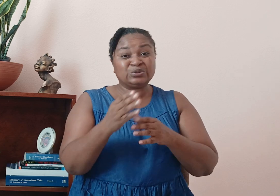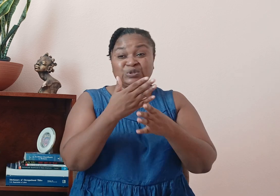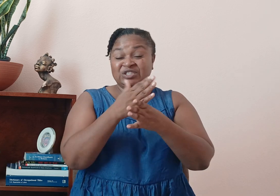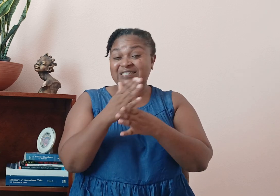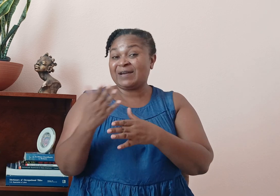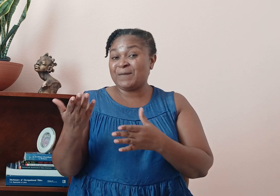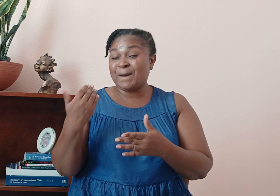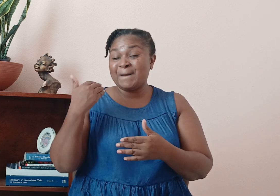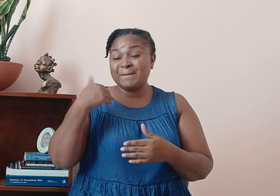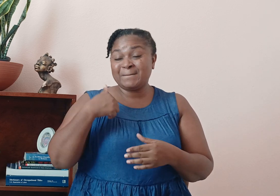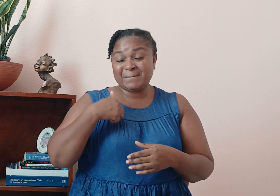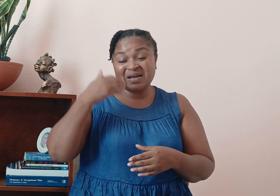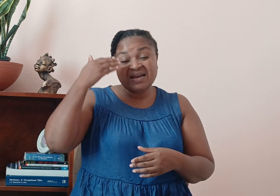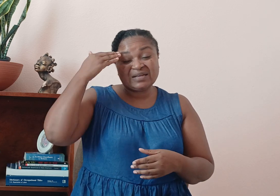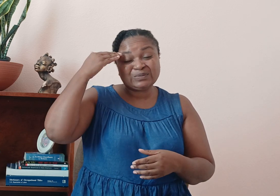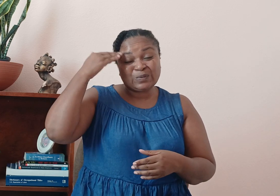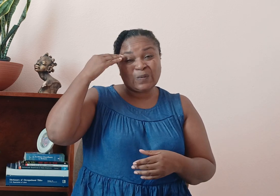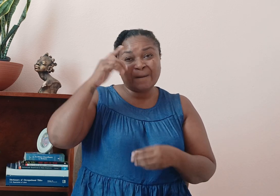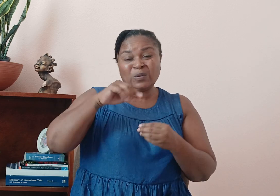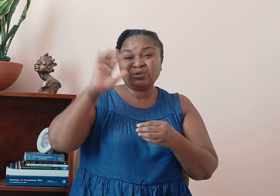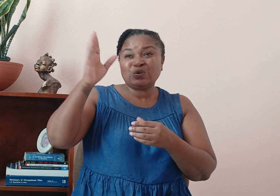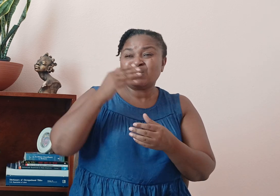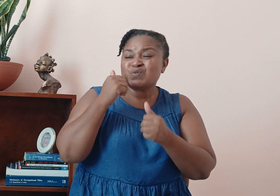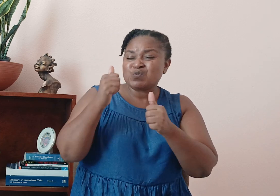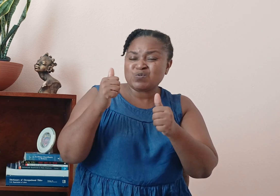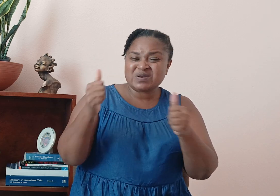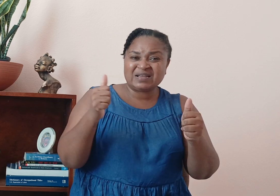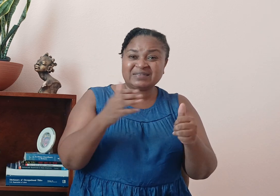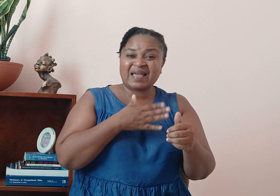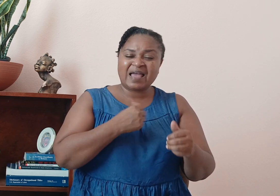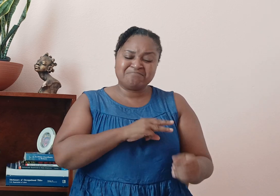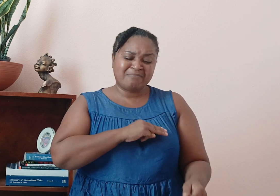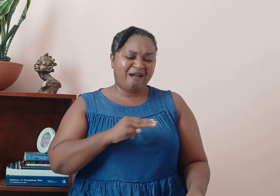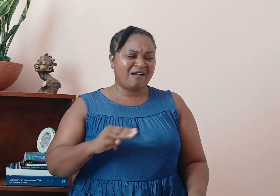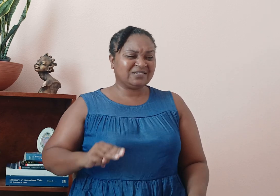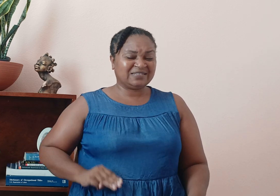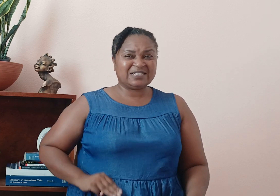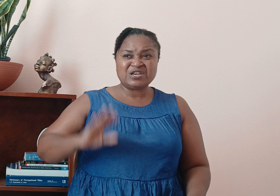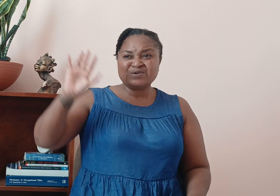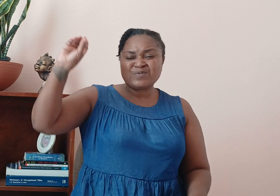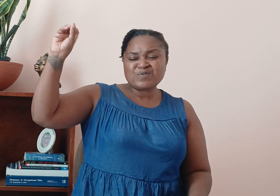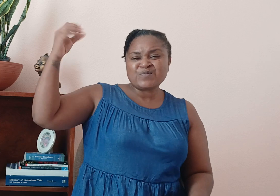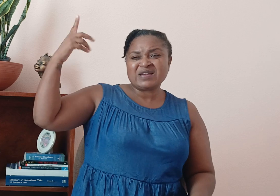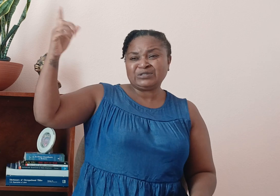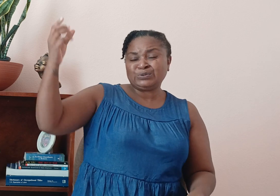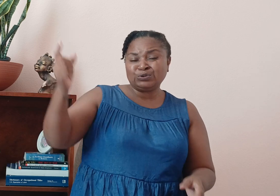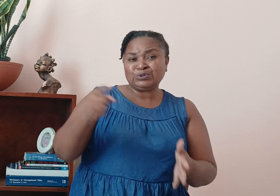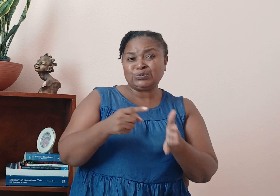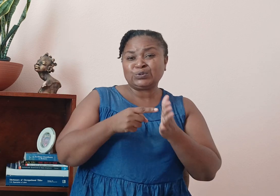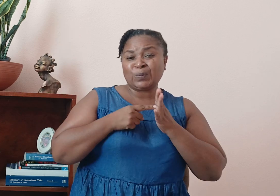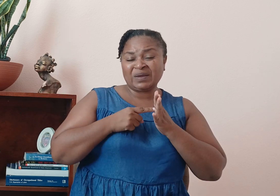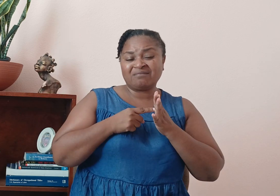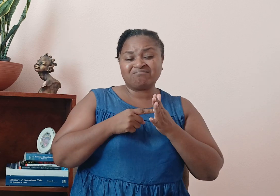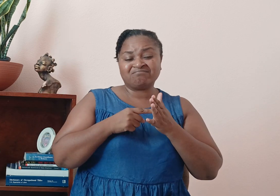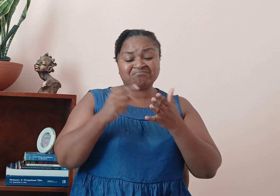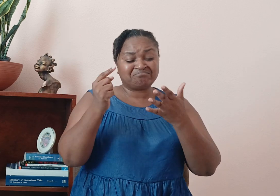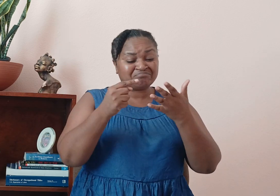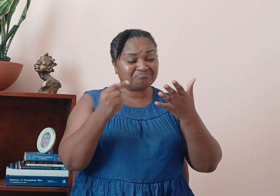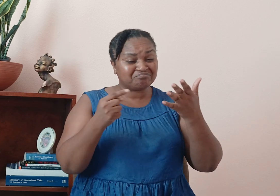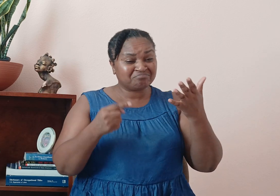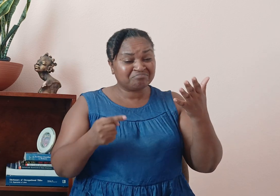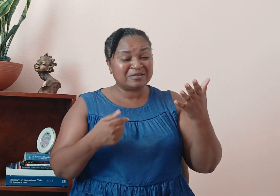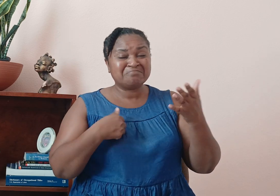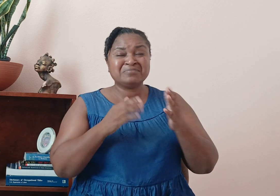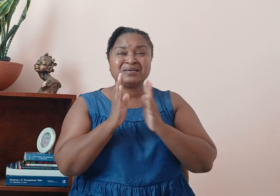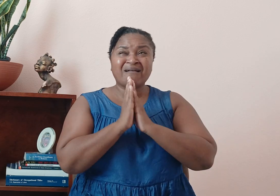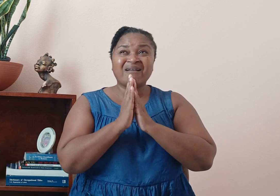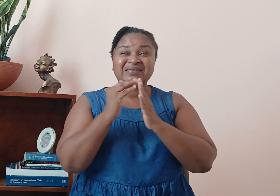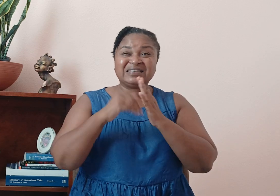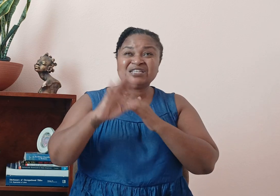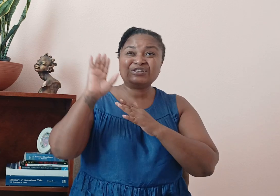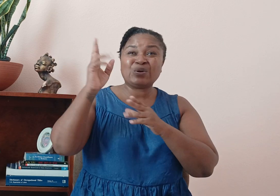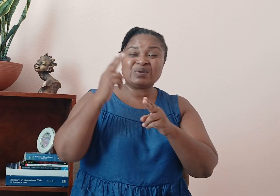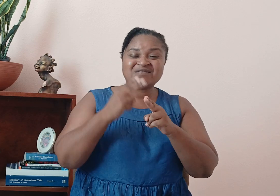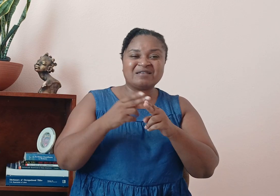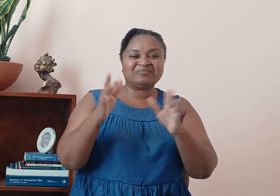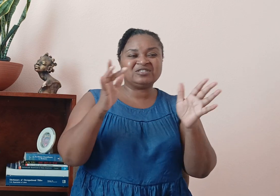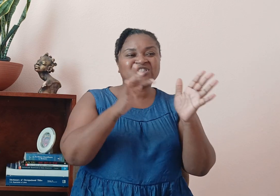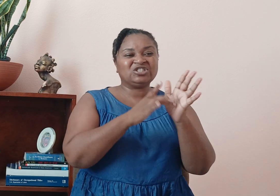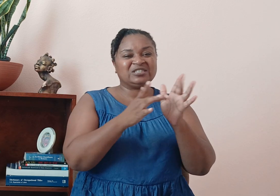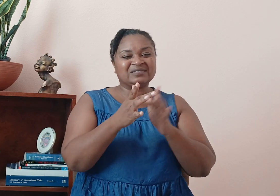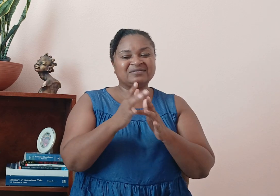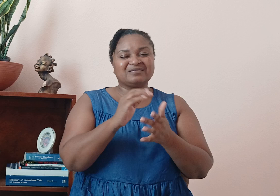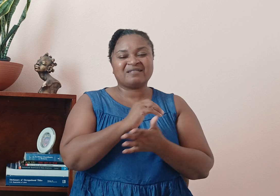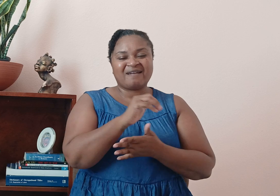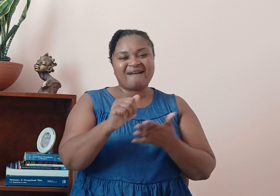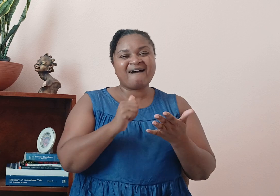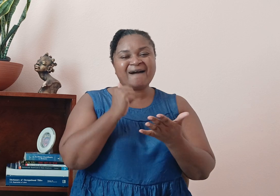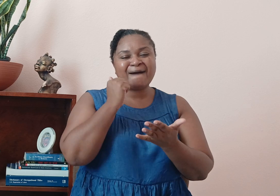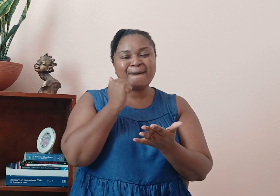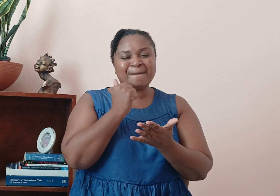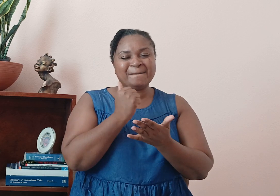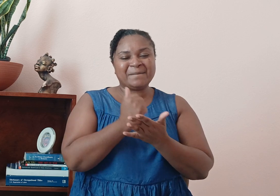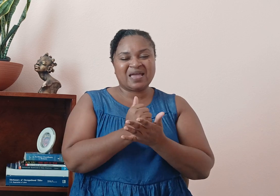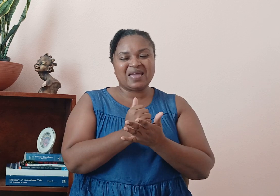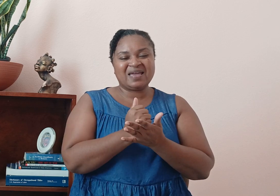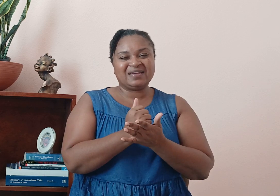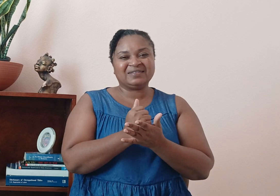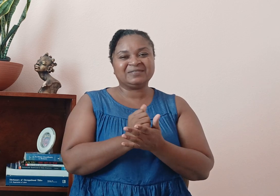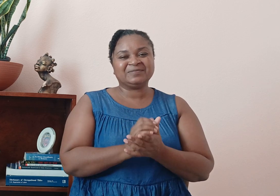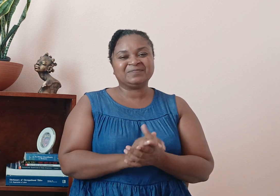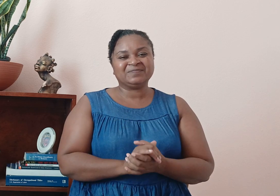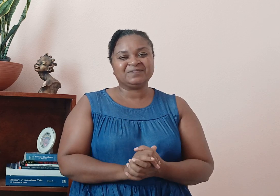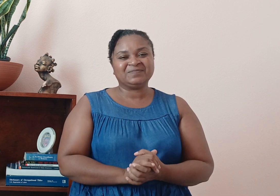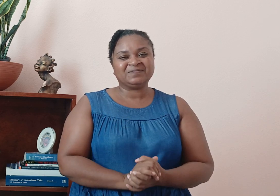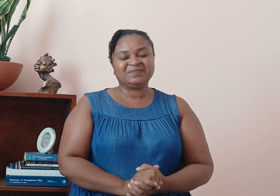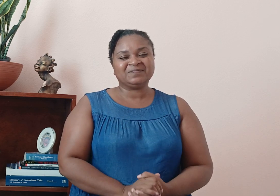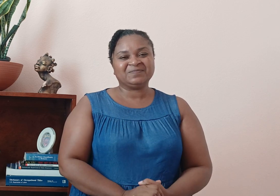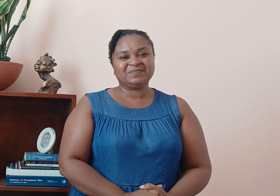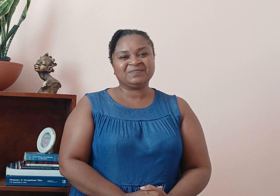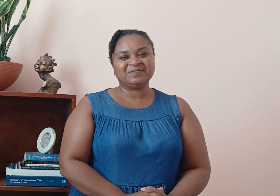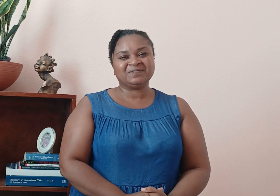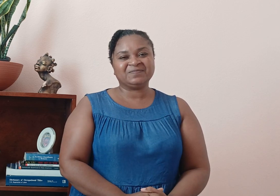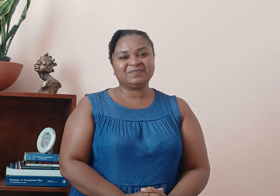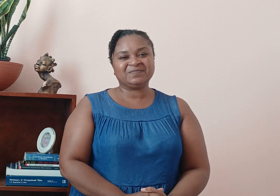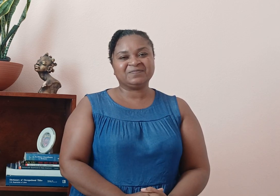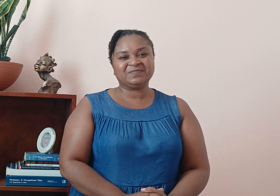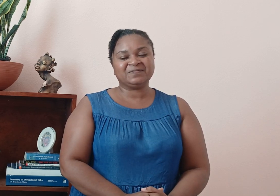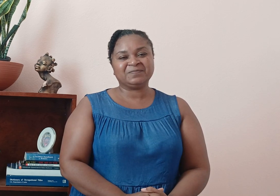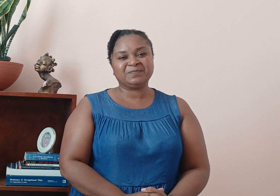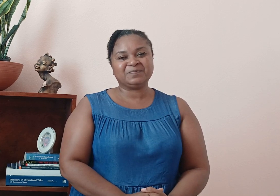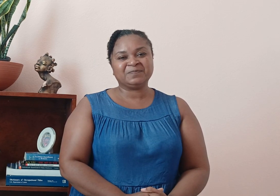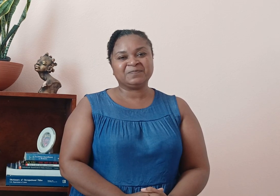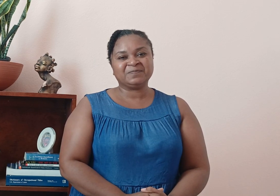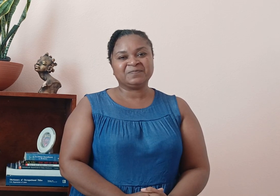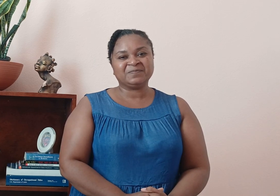and majesty and the grace you have shown me. These things I ask in your name, Jesus, Amen.